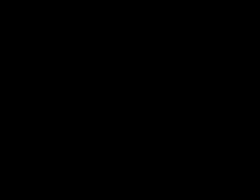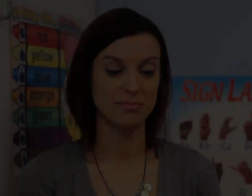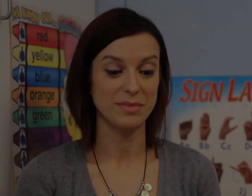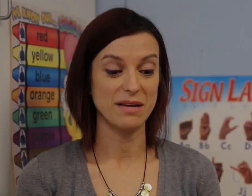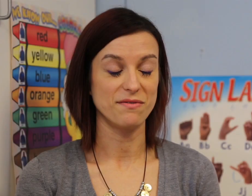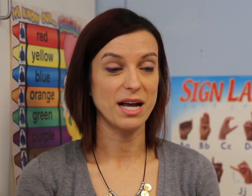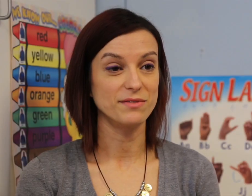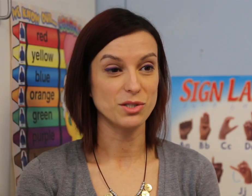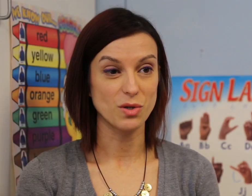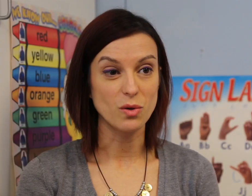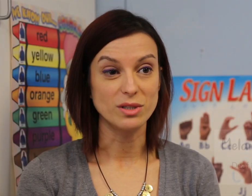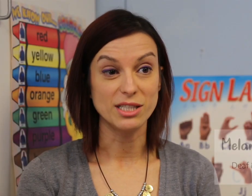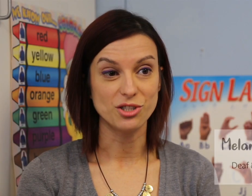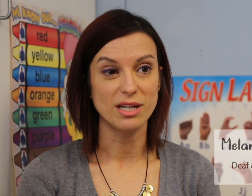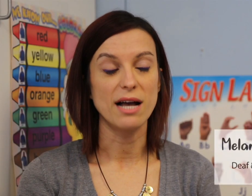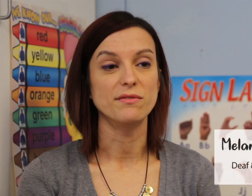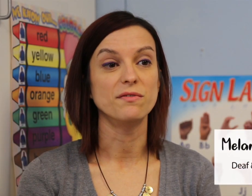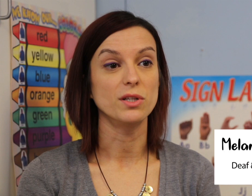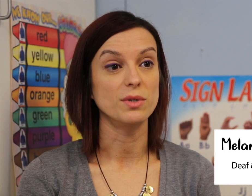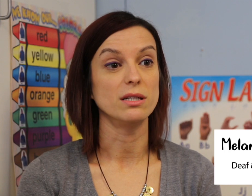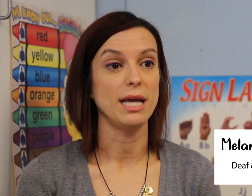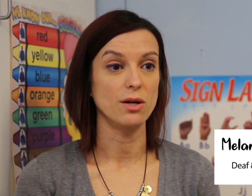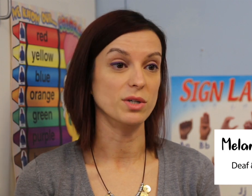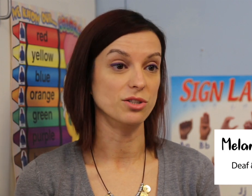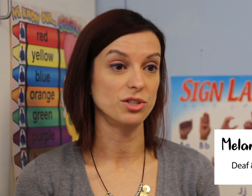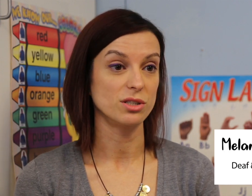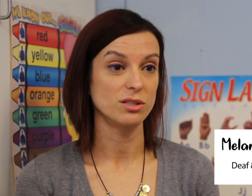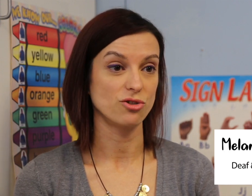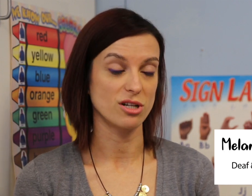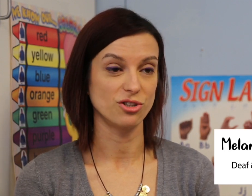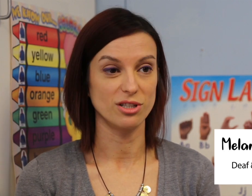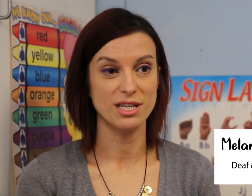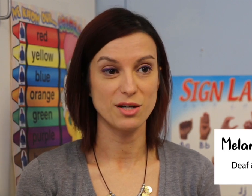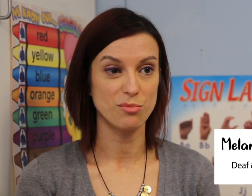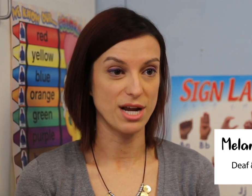at five years old they should have a fluent language structure in their brain